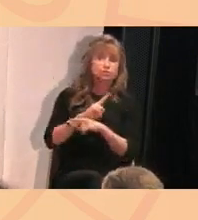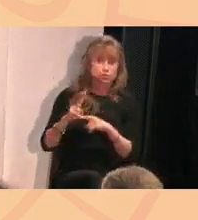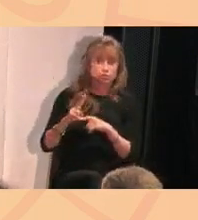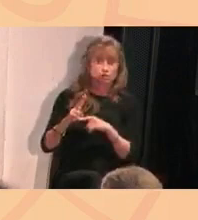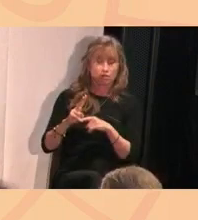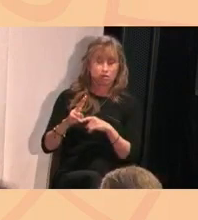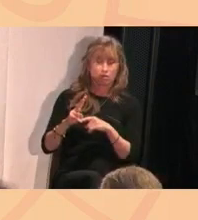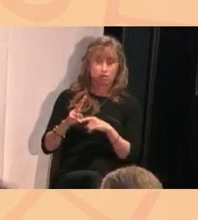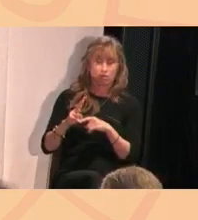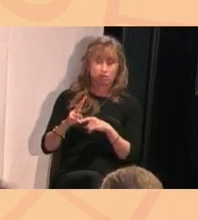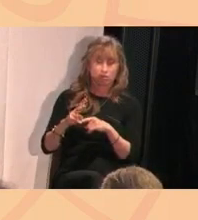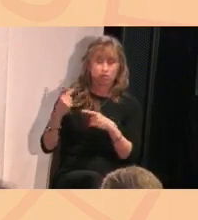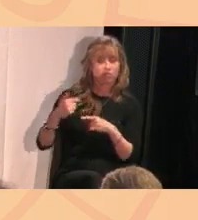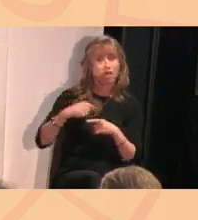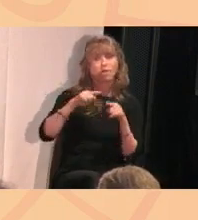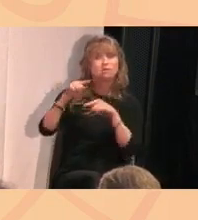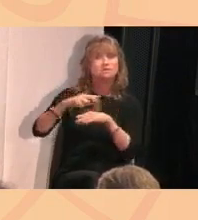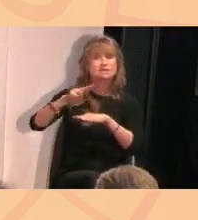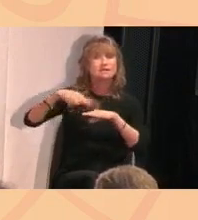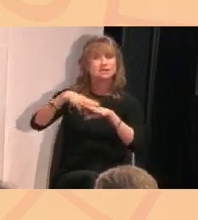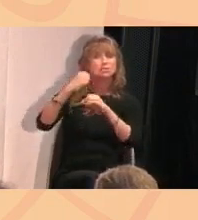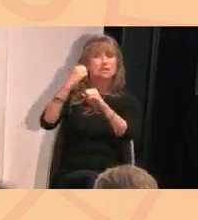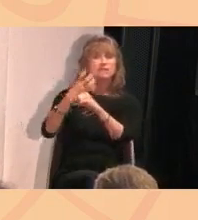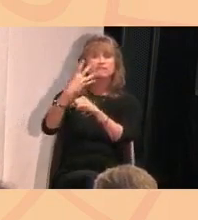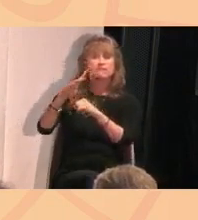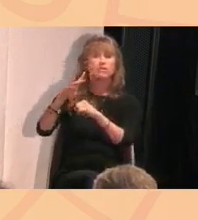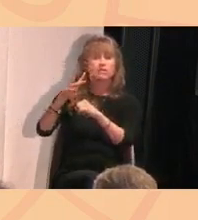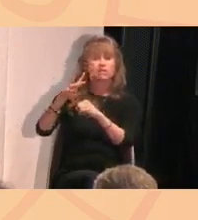authorities or the colonial authorities in any way.